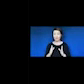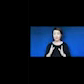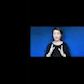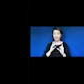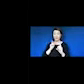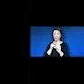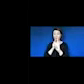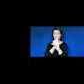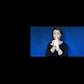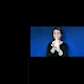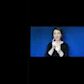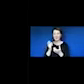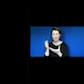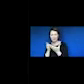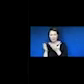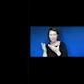serve the client, but then also serve the business.